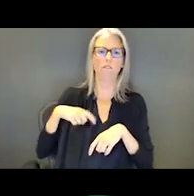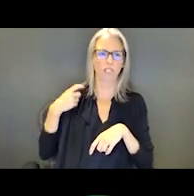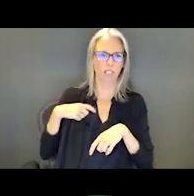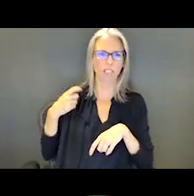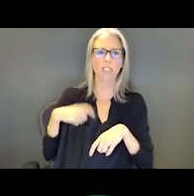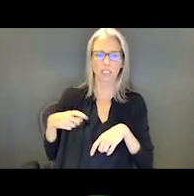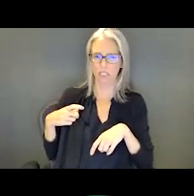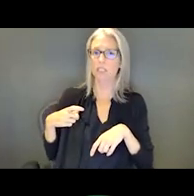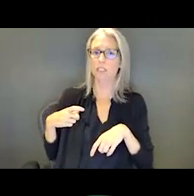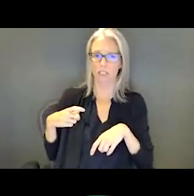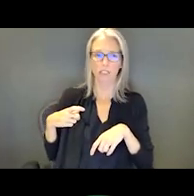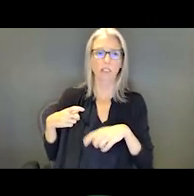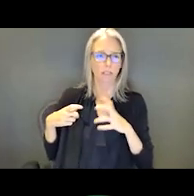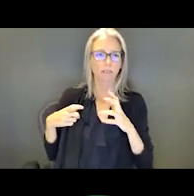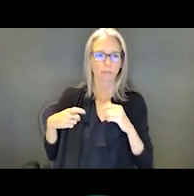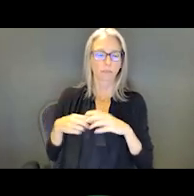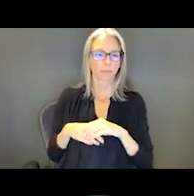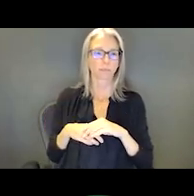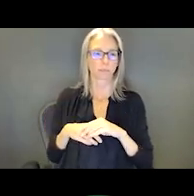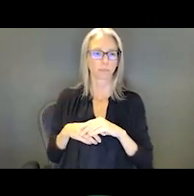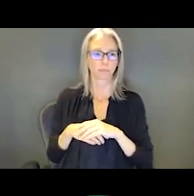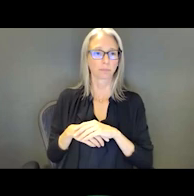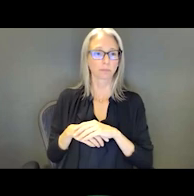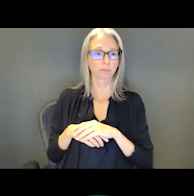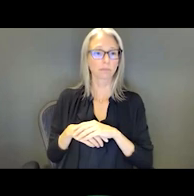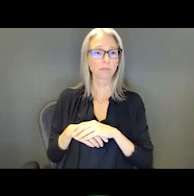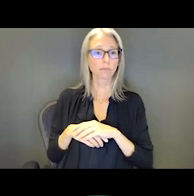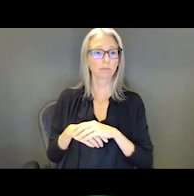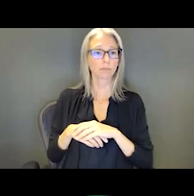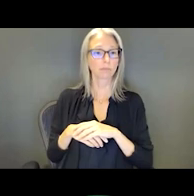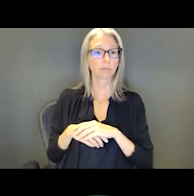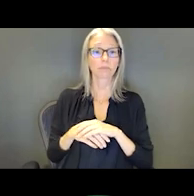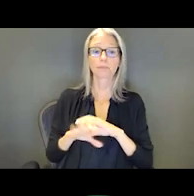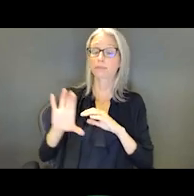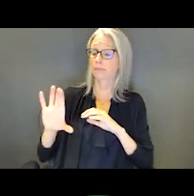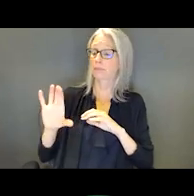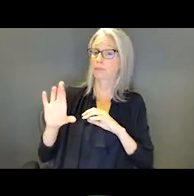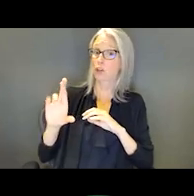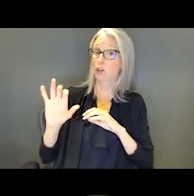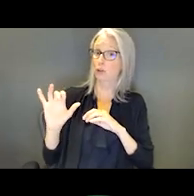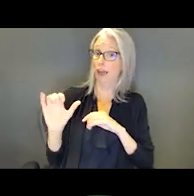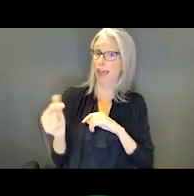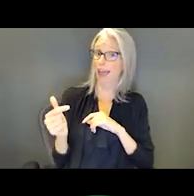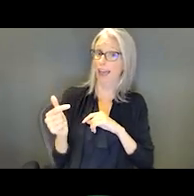Craig, it was great to hear about how, PC Parks has been working on staff training to